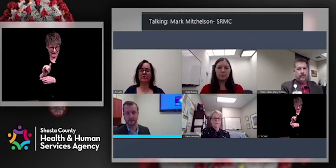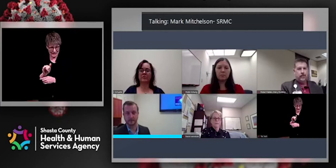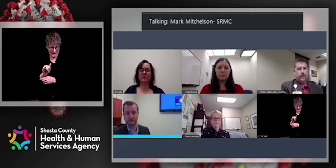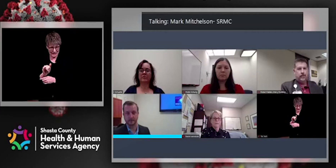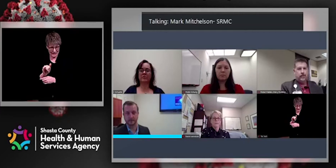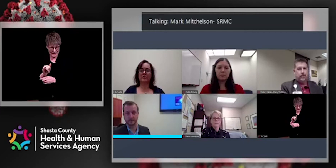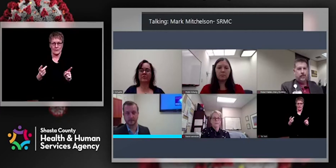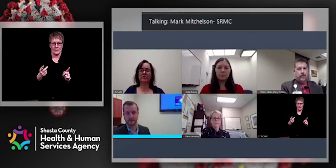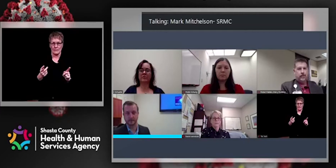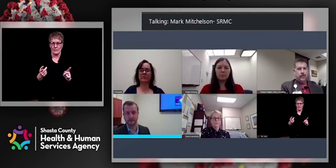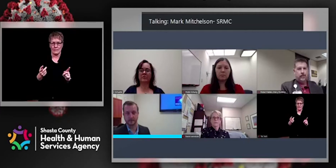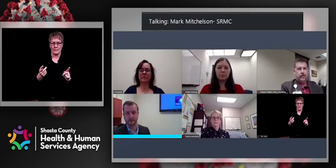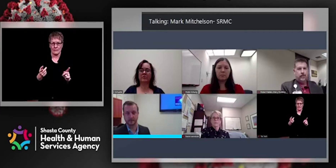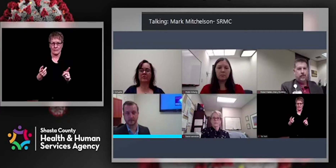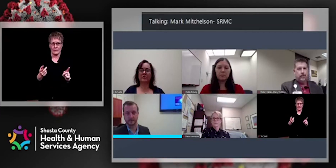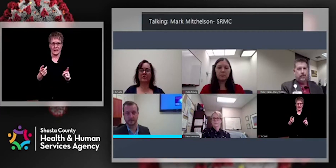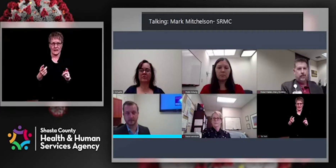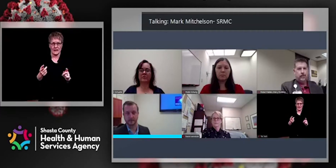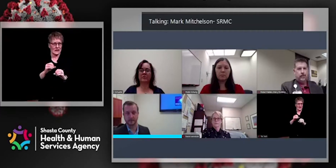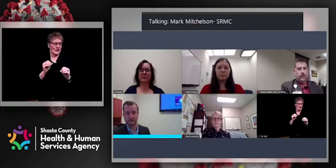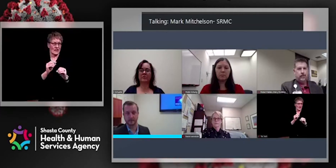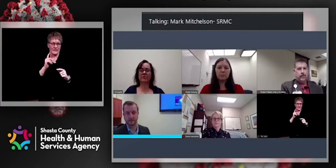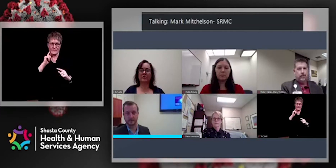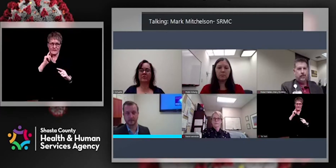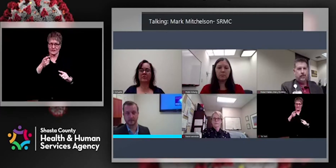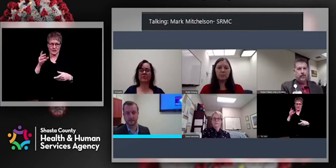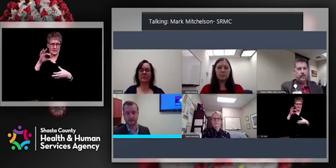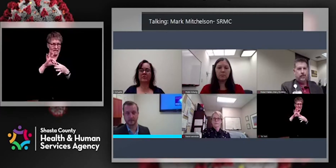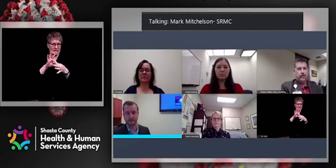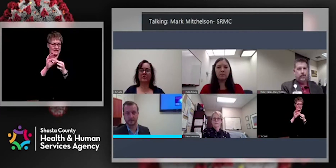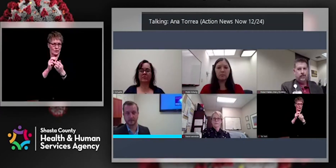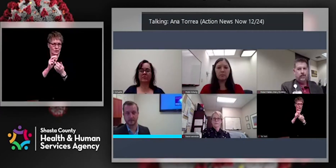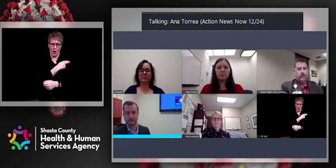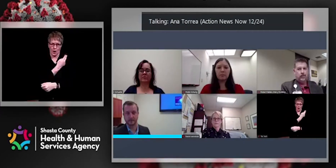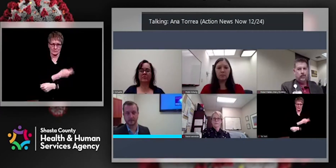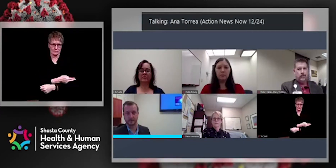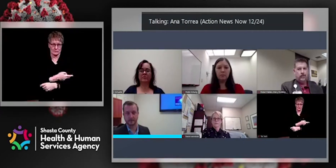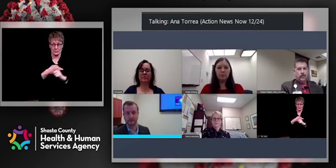officially done within the hospital. Okay. A pitch face. Thank you.